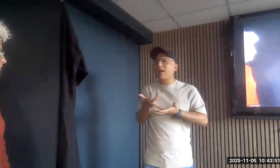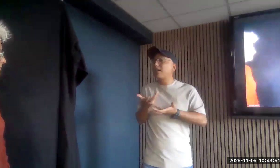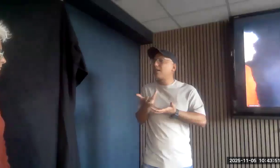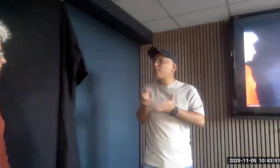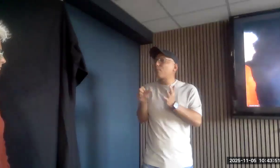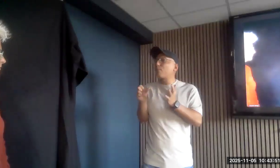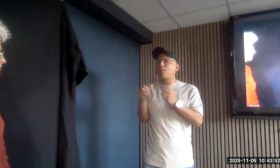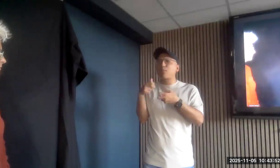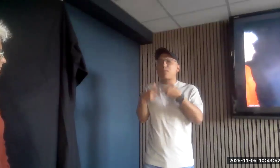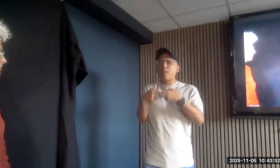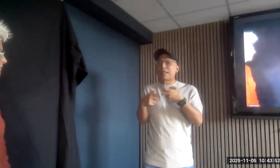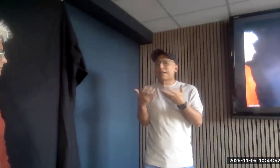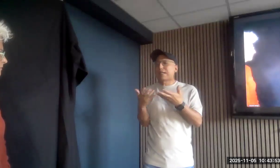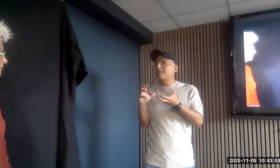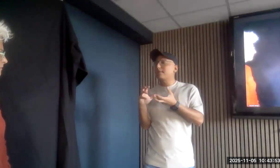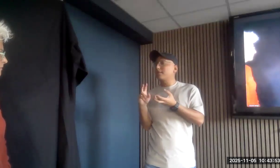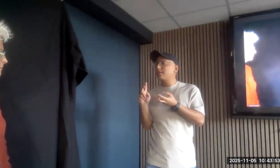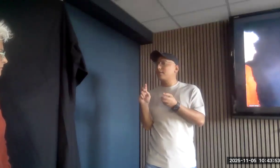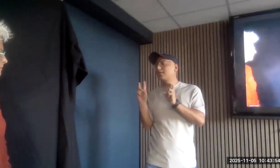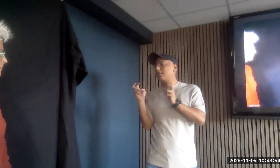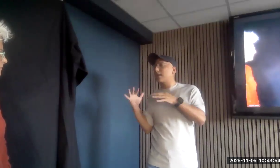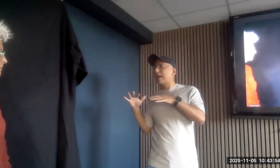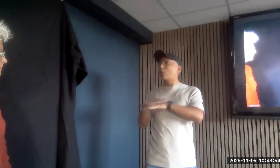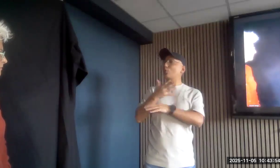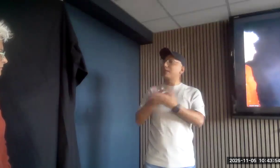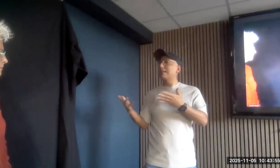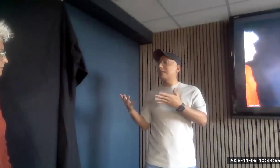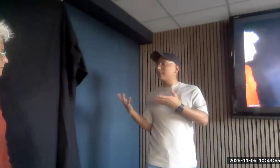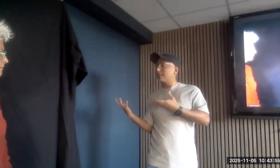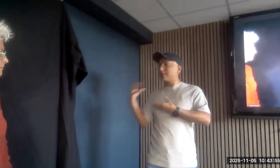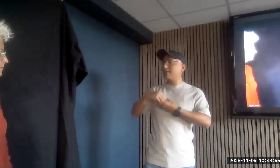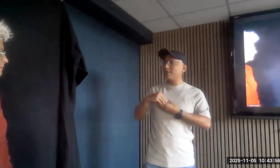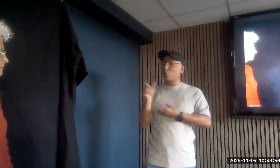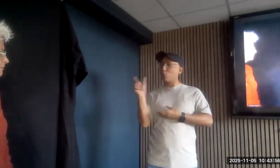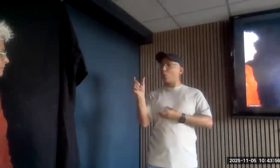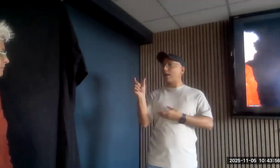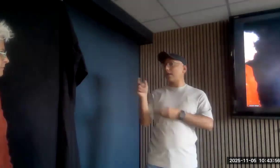Portuguese Sign Language, but something may arise that will